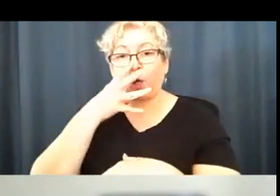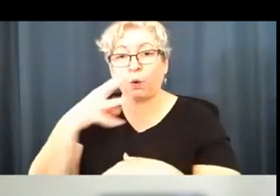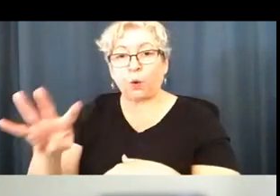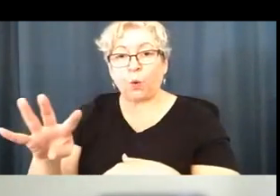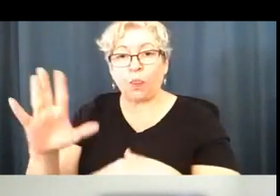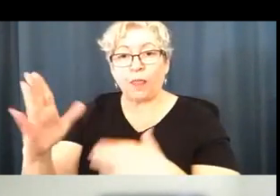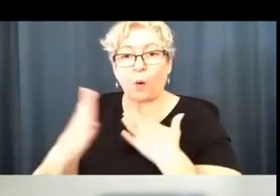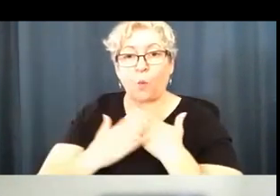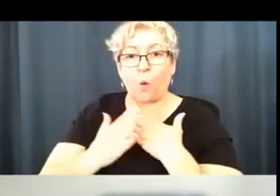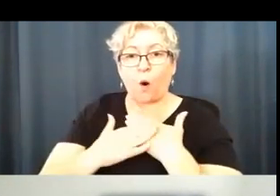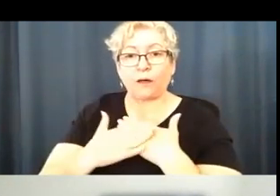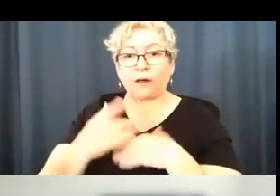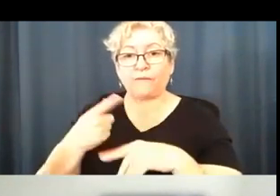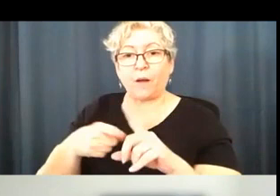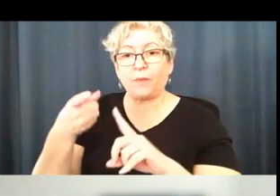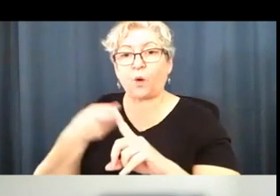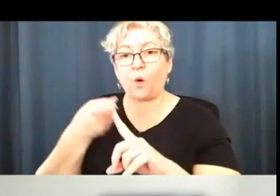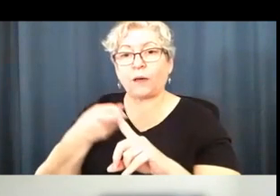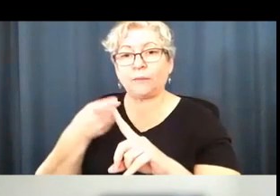from the Automatic Accessibility Checker?